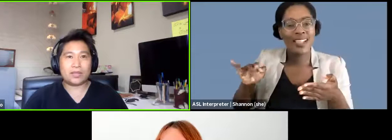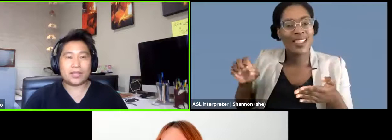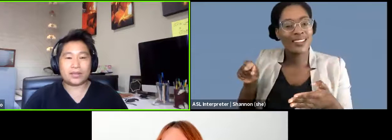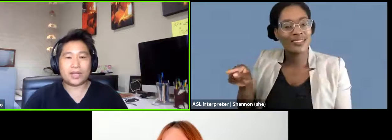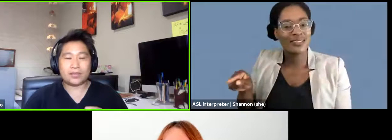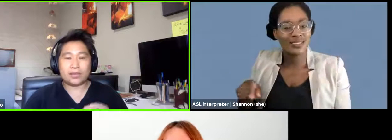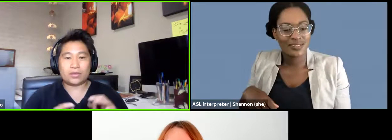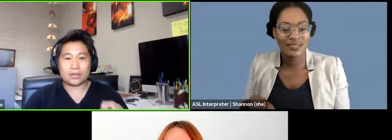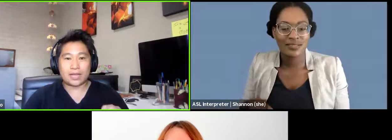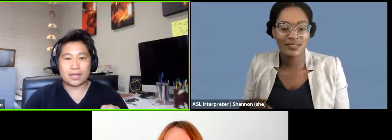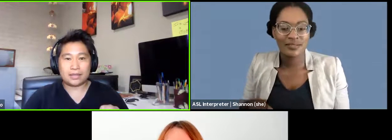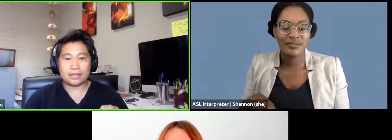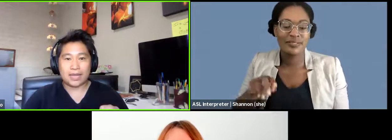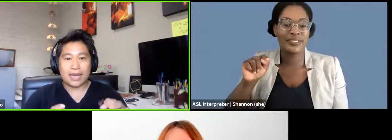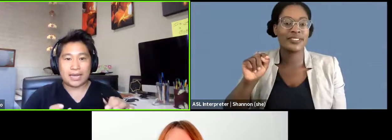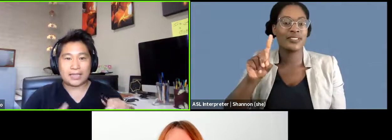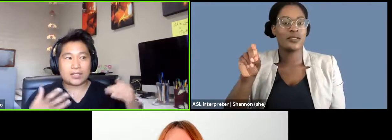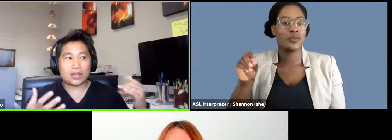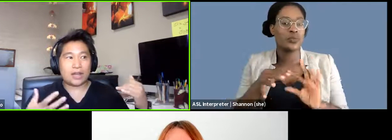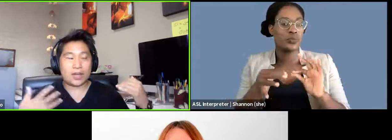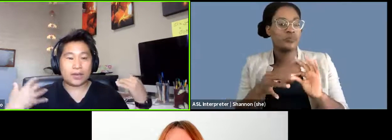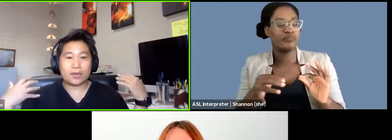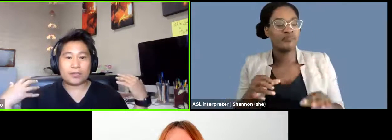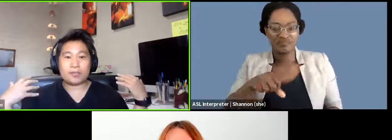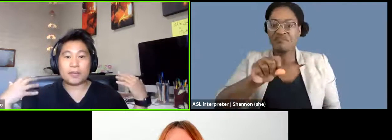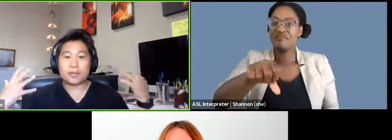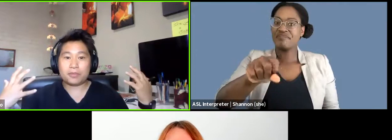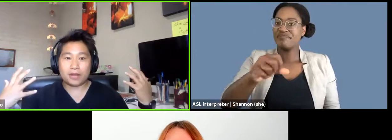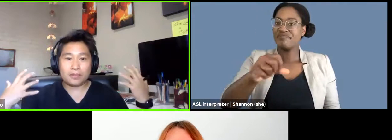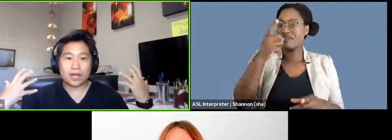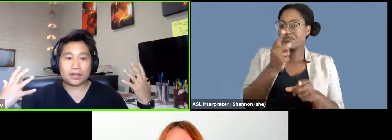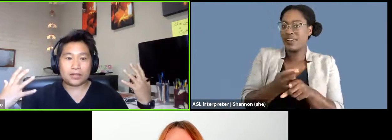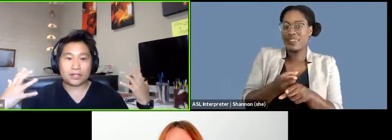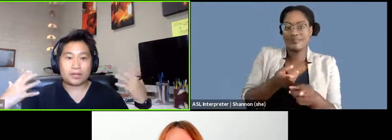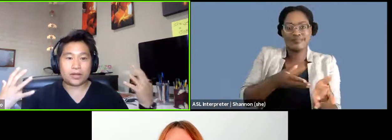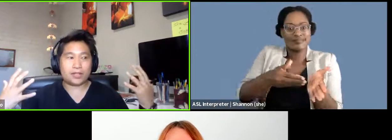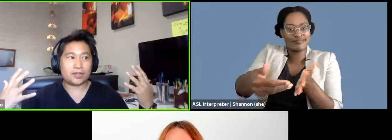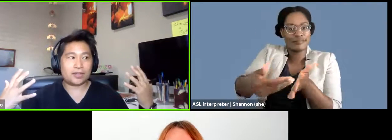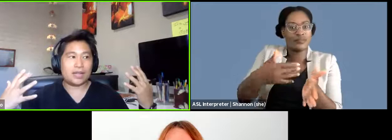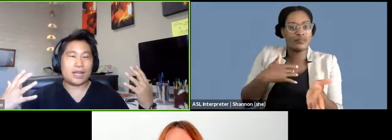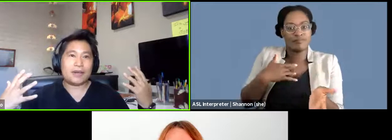feel like you are alone on this island. Yes, you have other people of color supporting you,